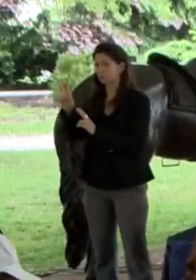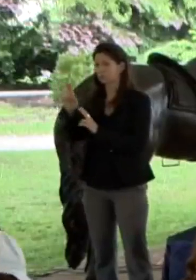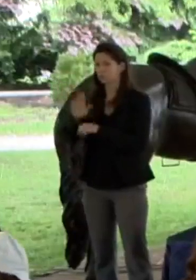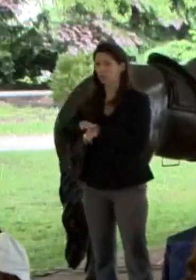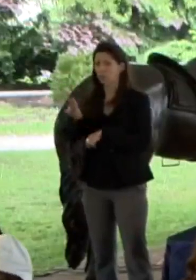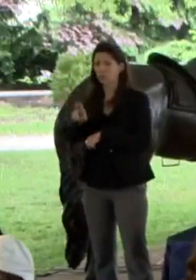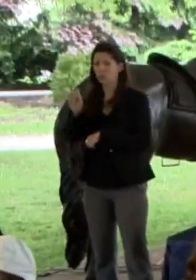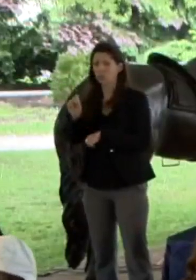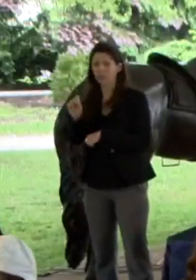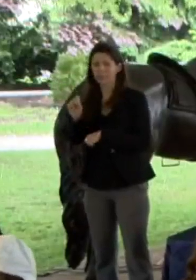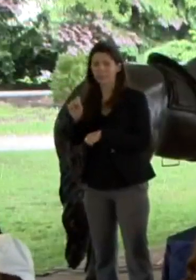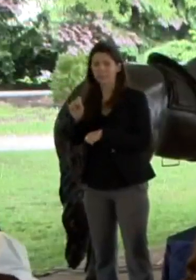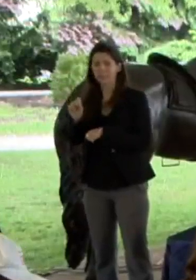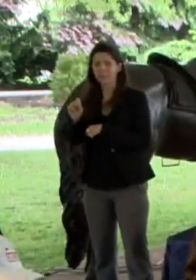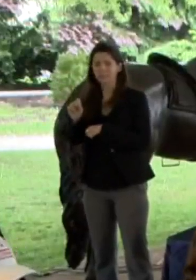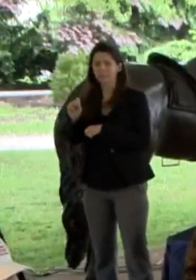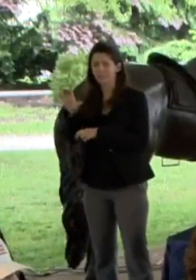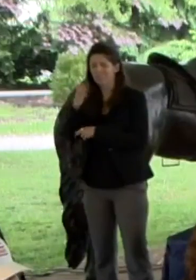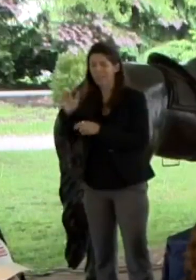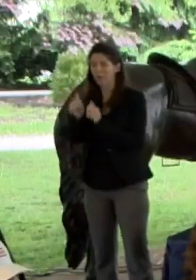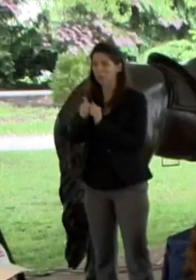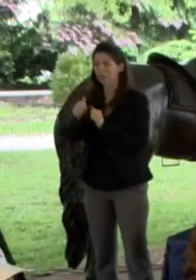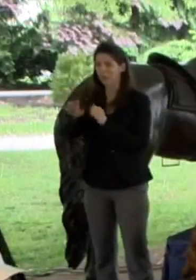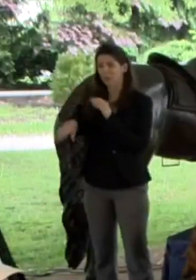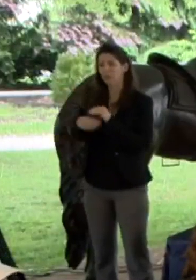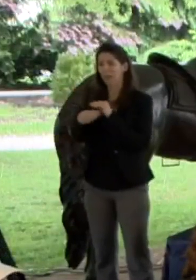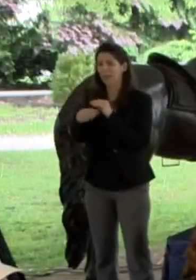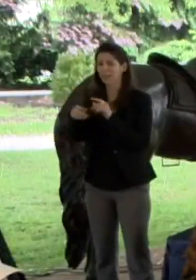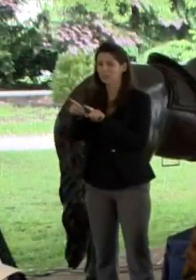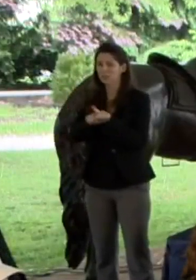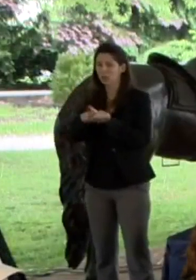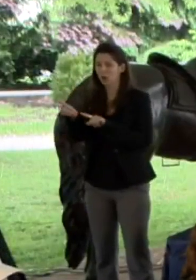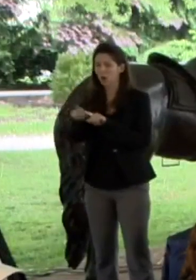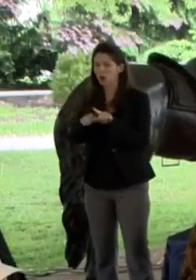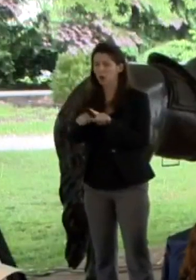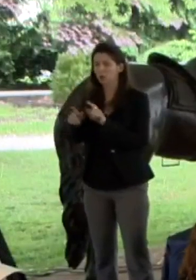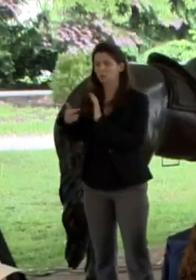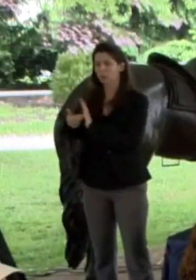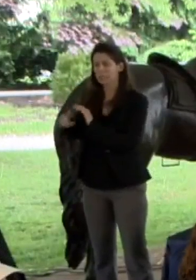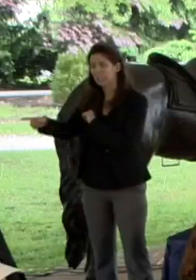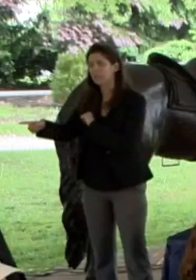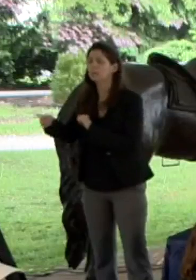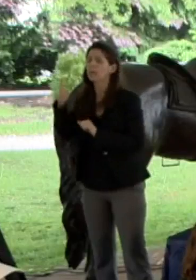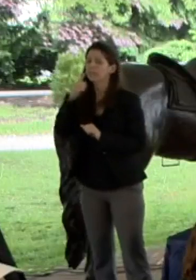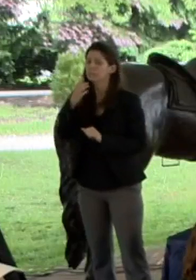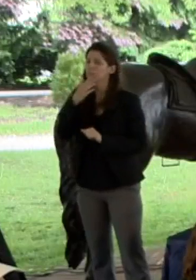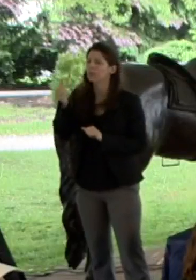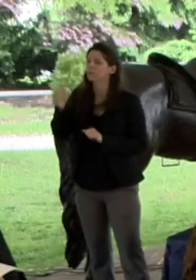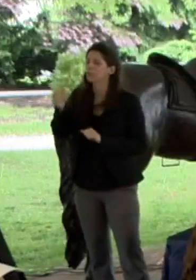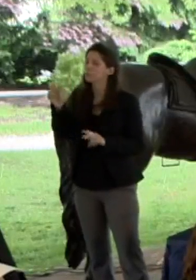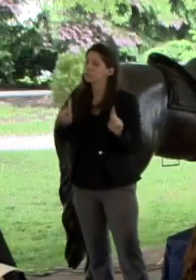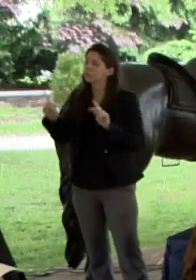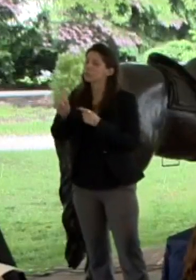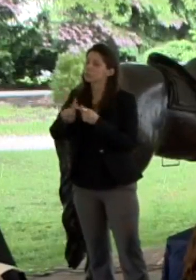DAY INDIGENOUS PEOPLES SAY AND SO I DON'T THINK WE SHOULD BESTOWE AN HONOR ON CHRISTOPHER